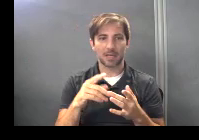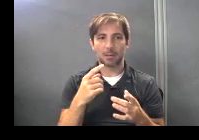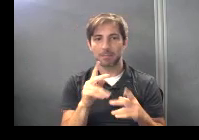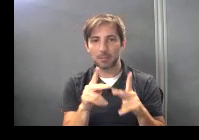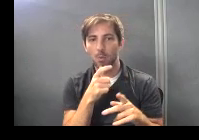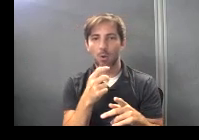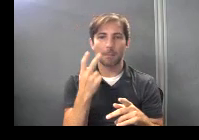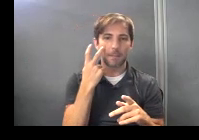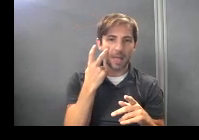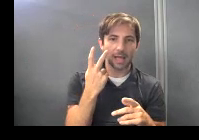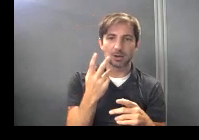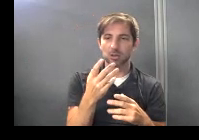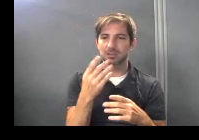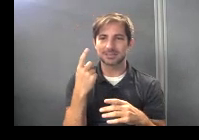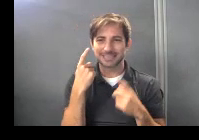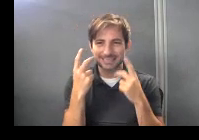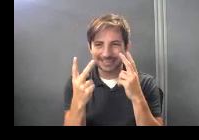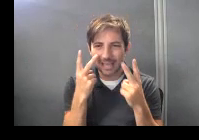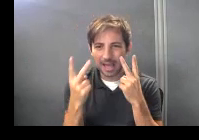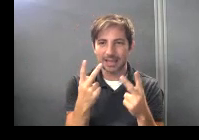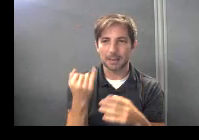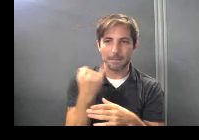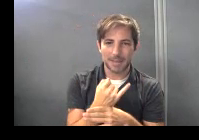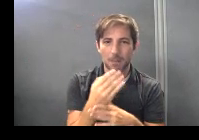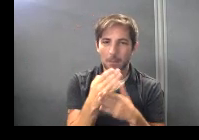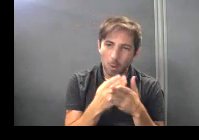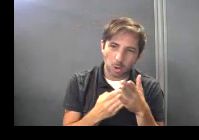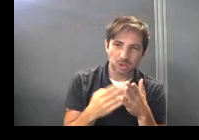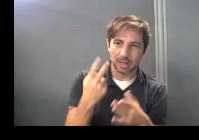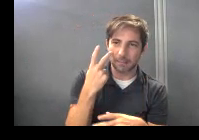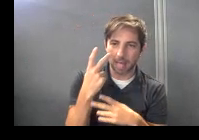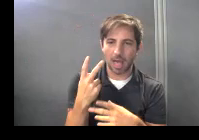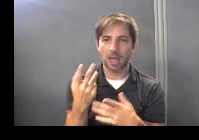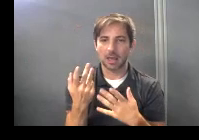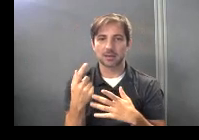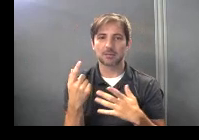WE STARTED THE SEARCH. WE PUT THE APPLICATION UP ON THE WEBSITE.